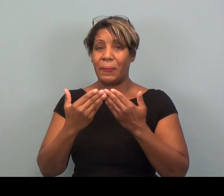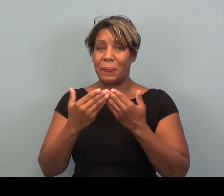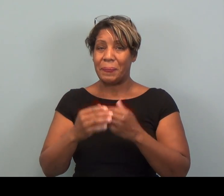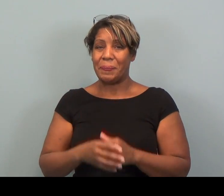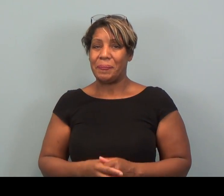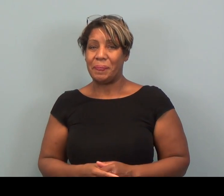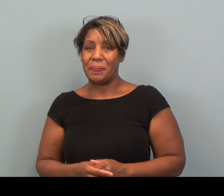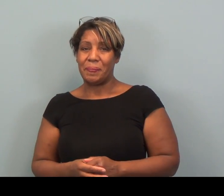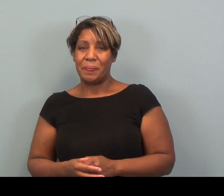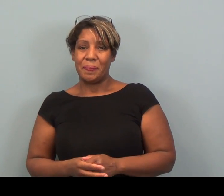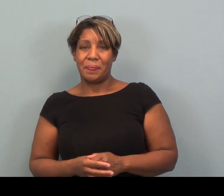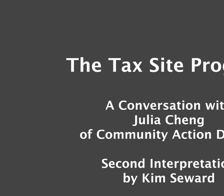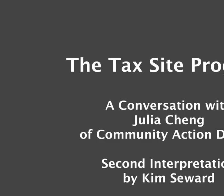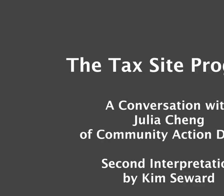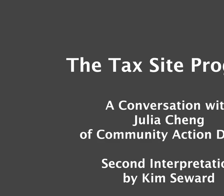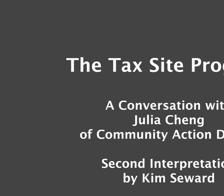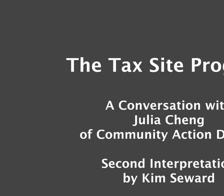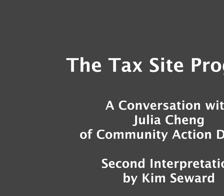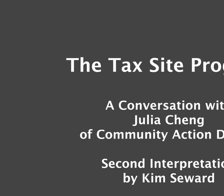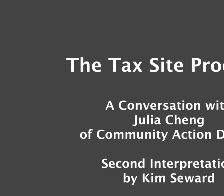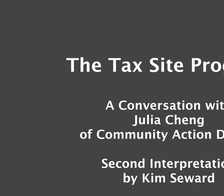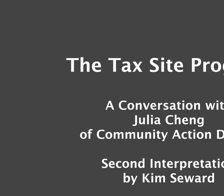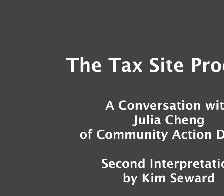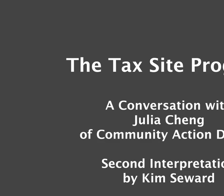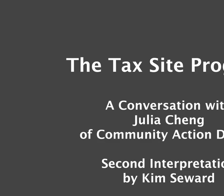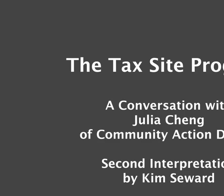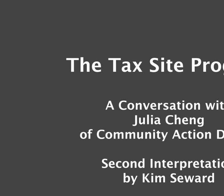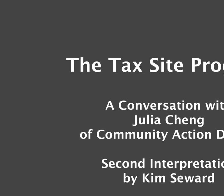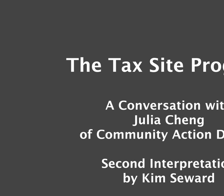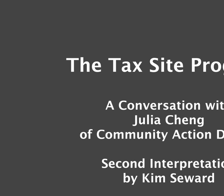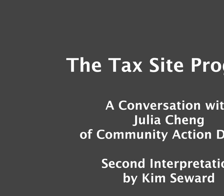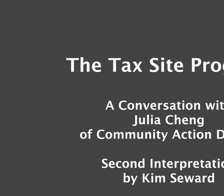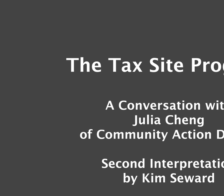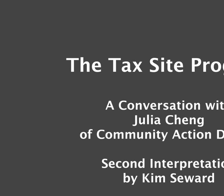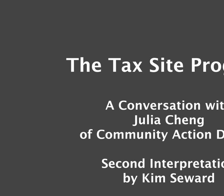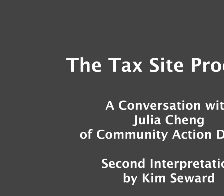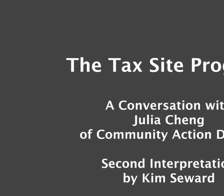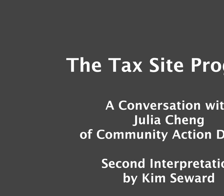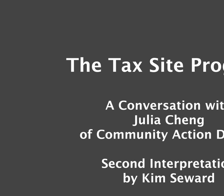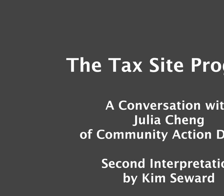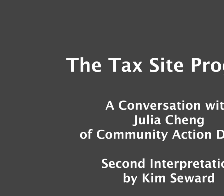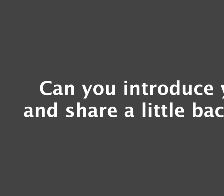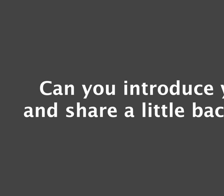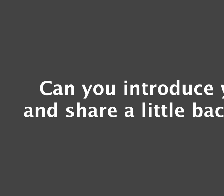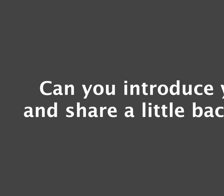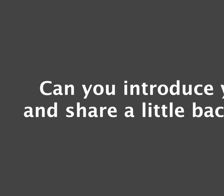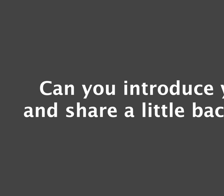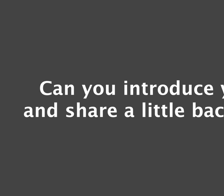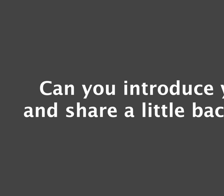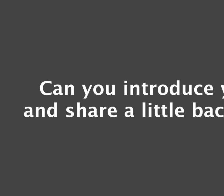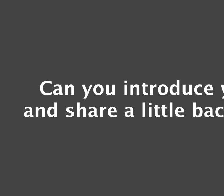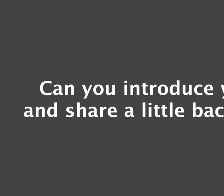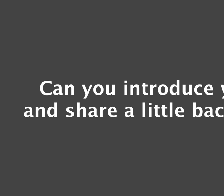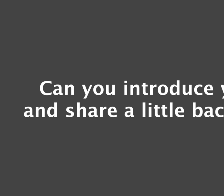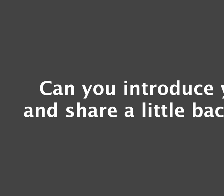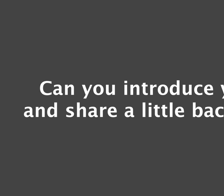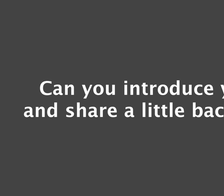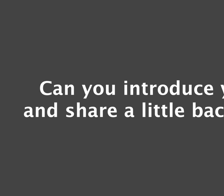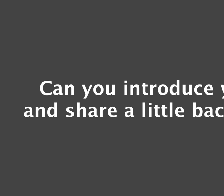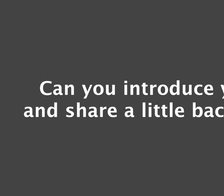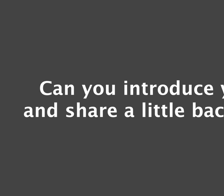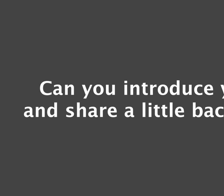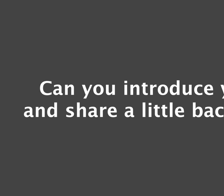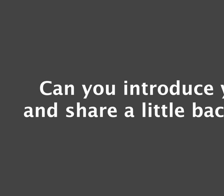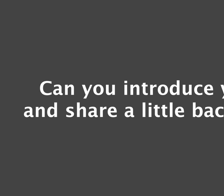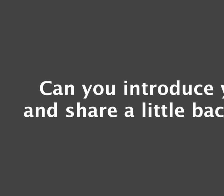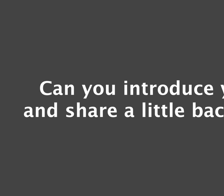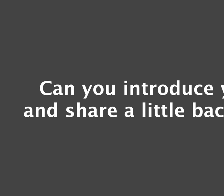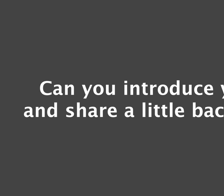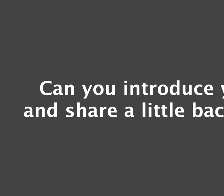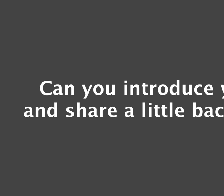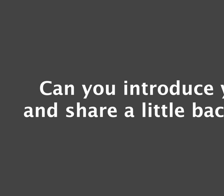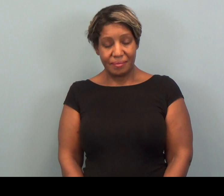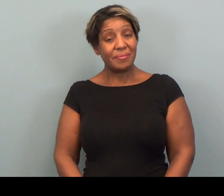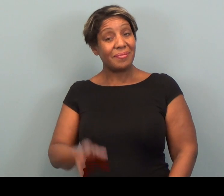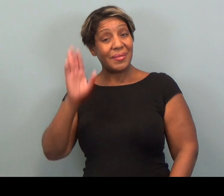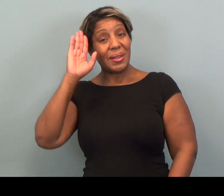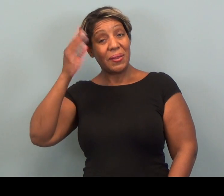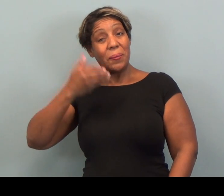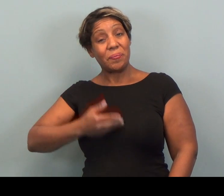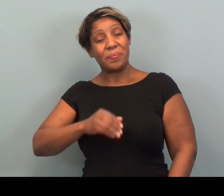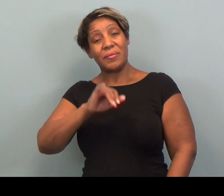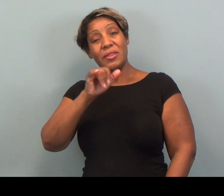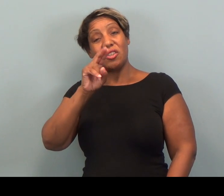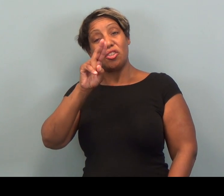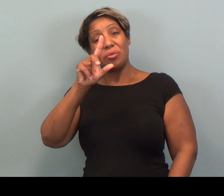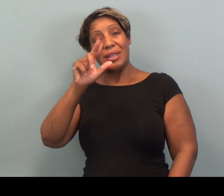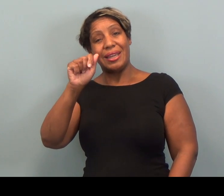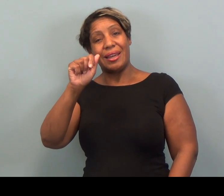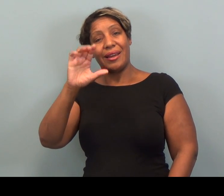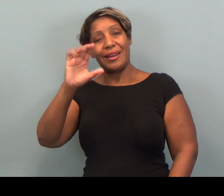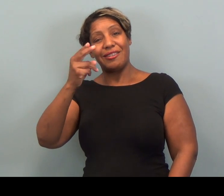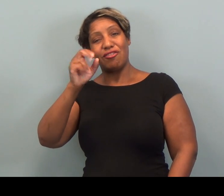Hi. My name is Julia Cheng